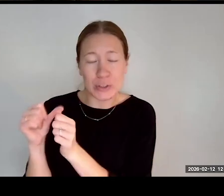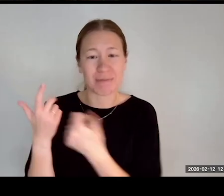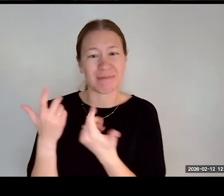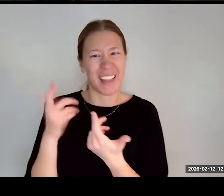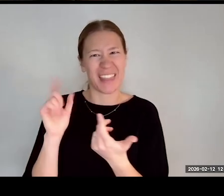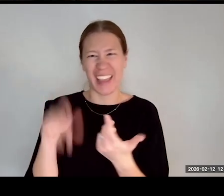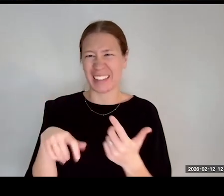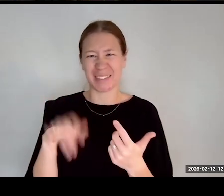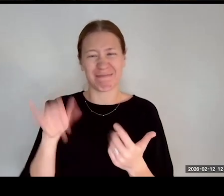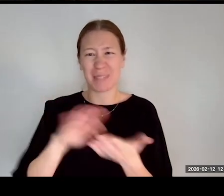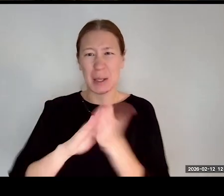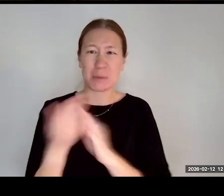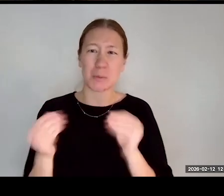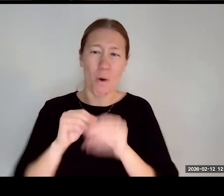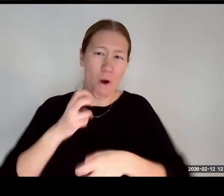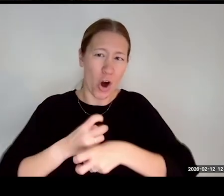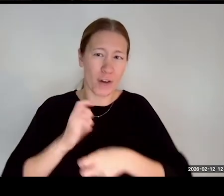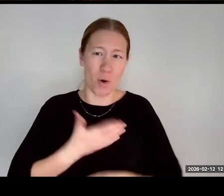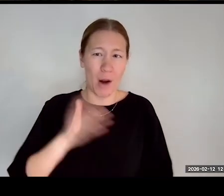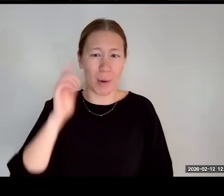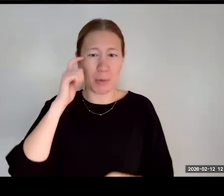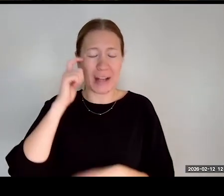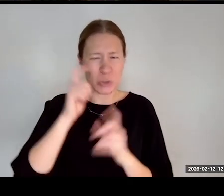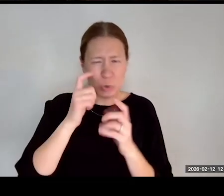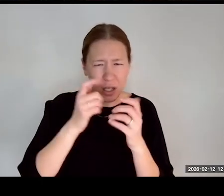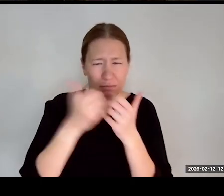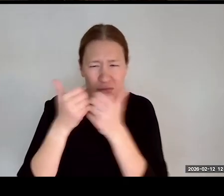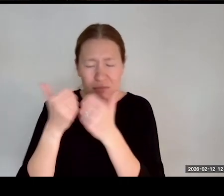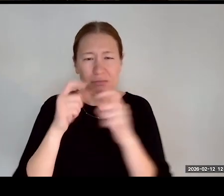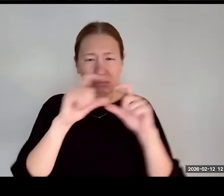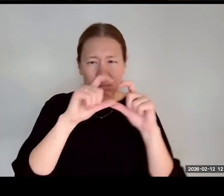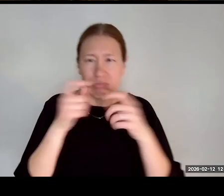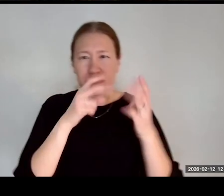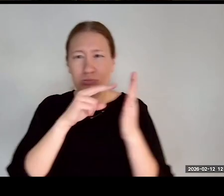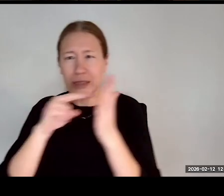It's much harder for our brains to differentiate the letters and flow through the text.